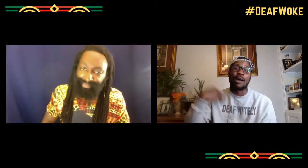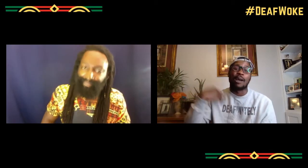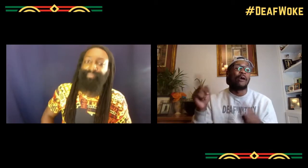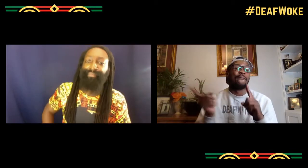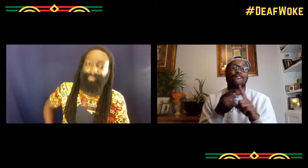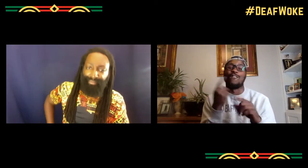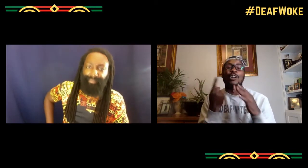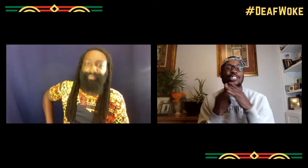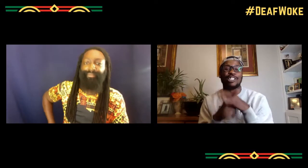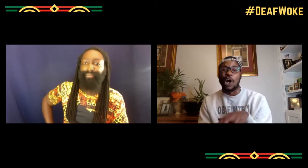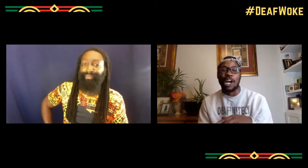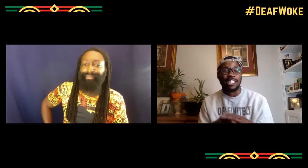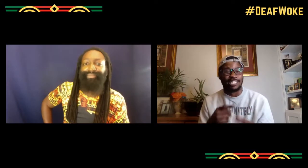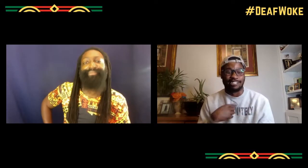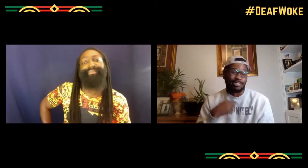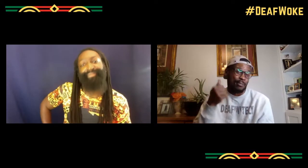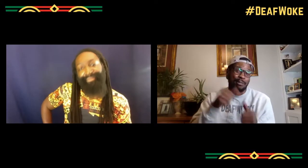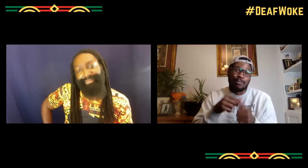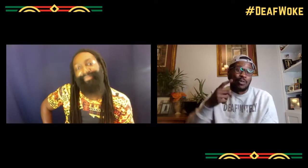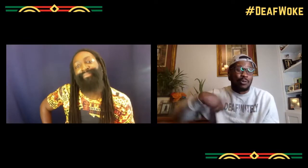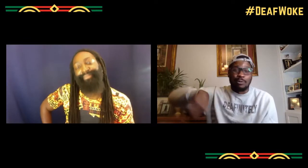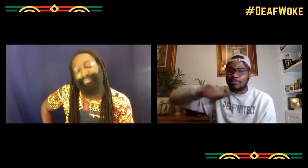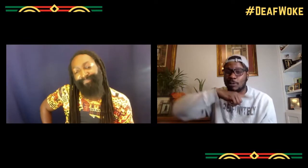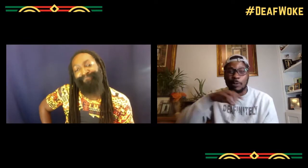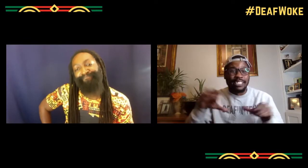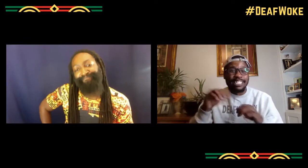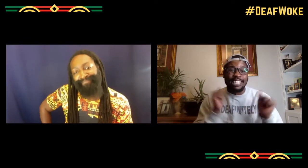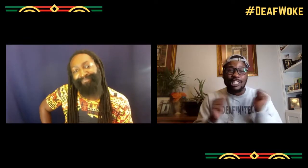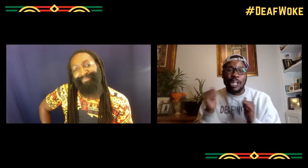Yeah, both of them gave me a chance back in the day when I first started.